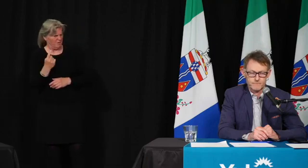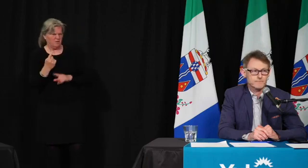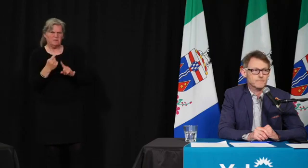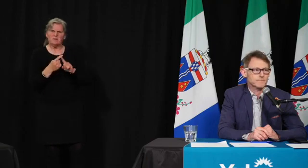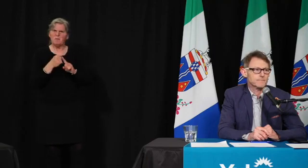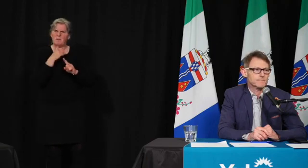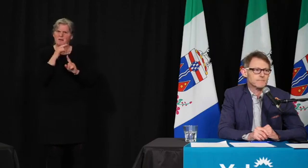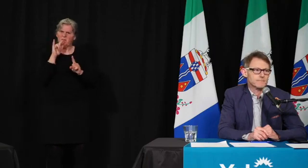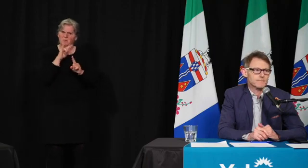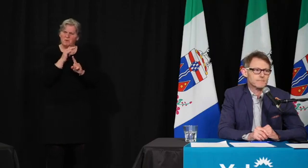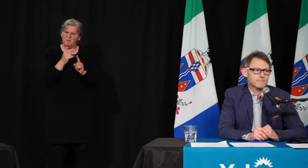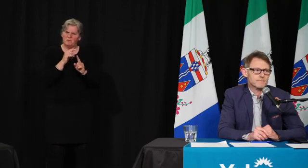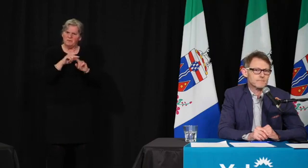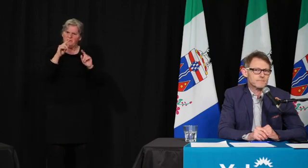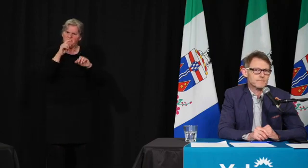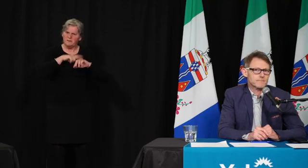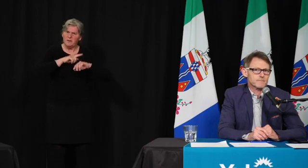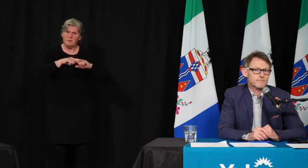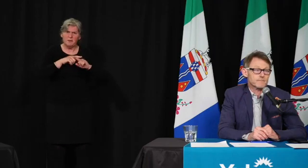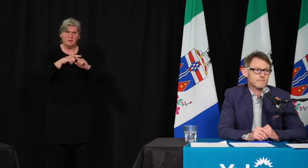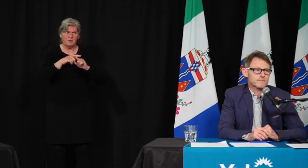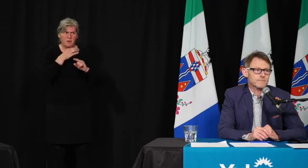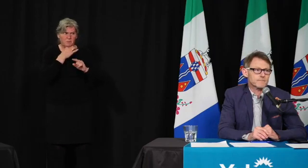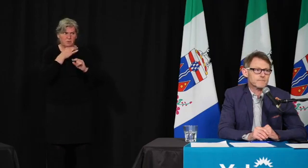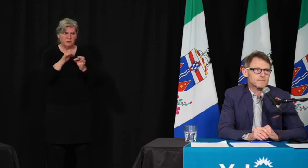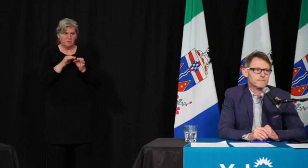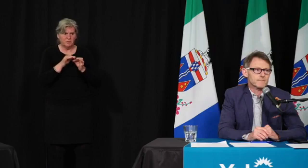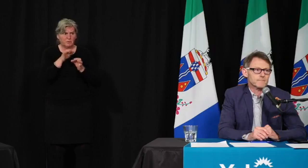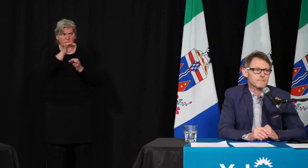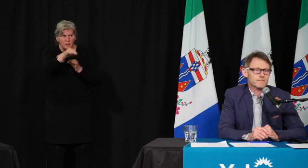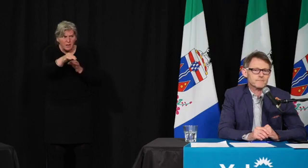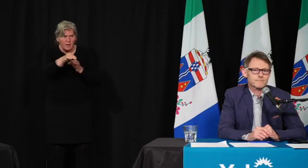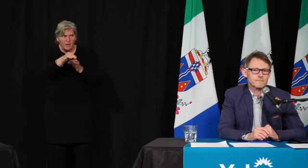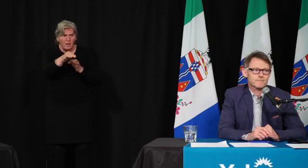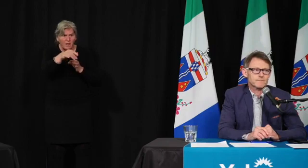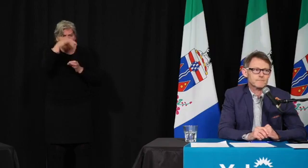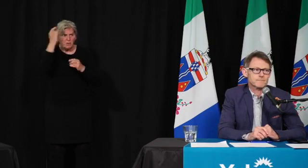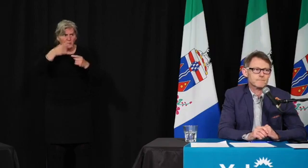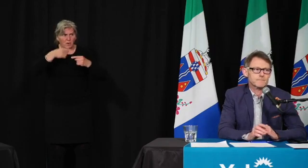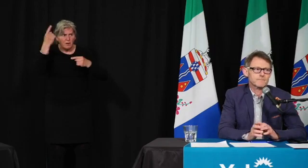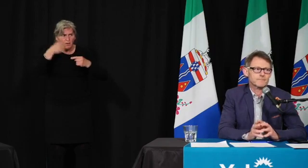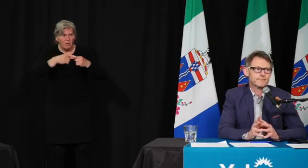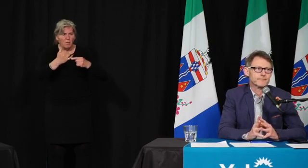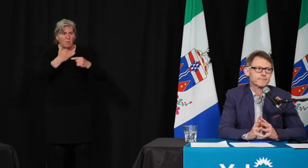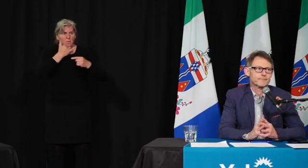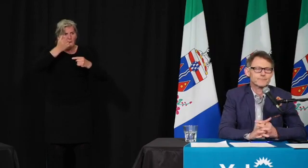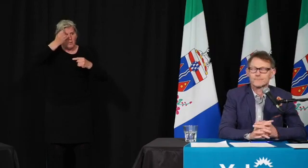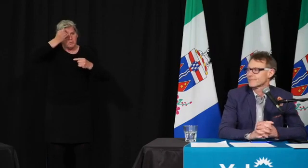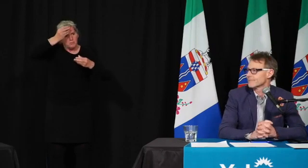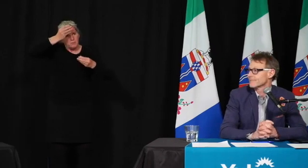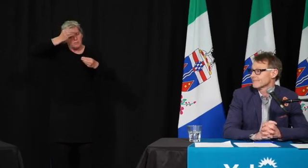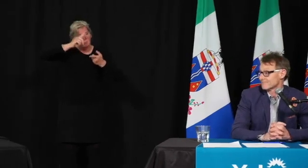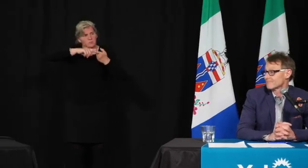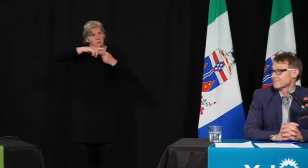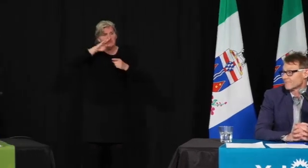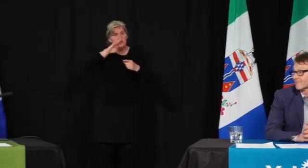revoked. Is there a planned delayed to on the mortar or has there been an error in communication there?